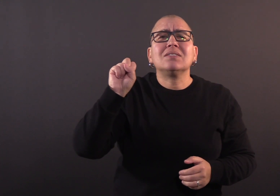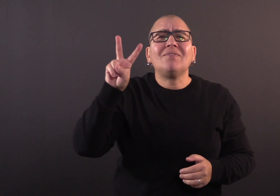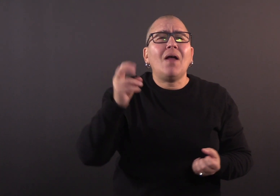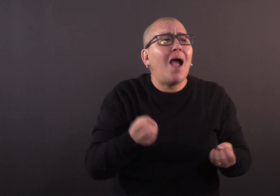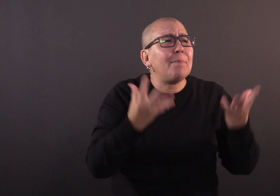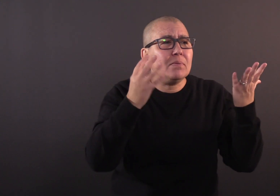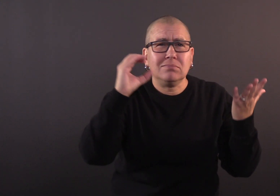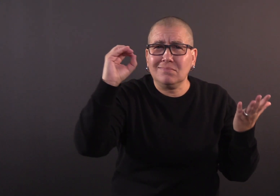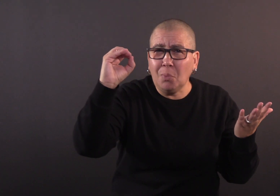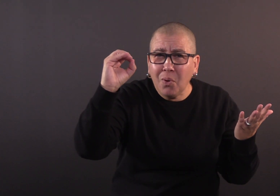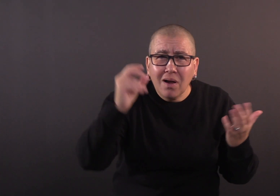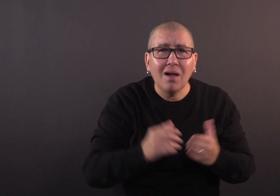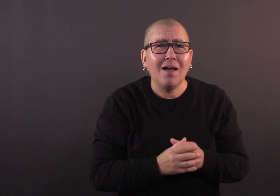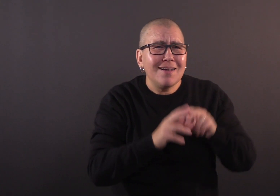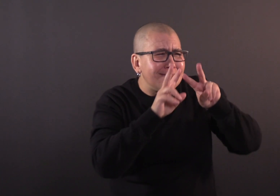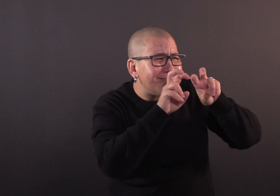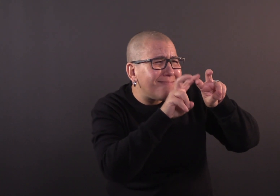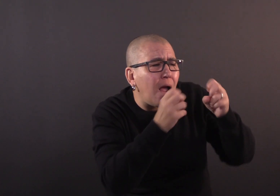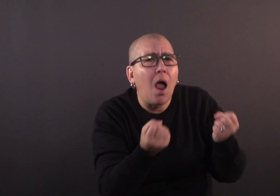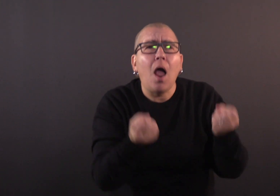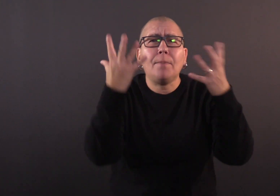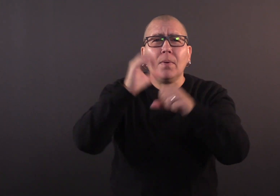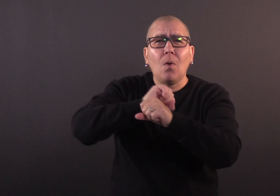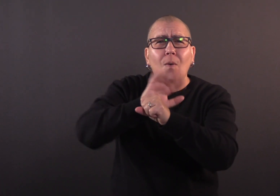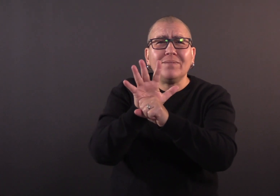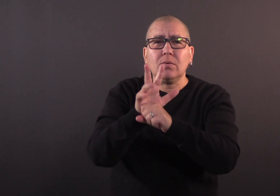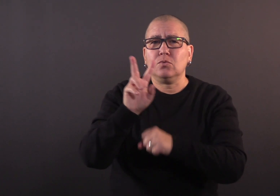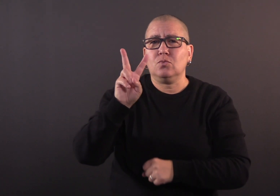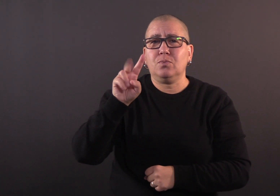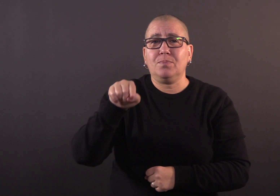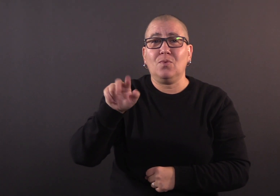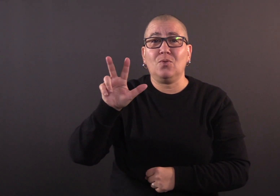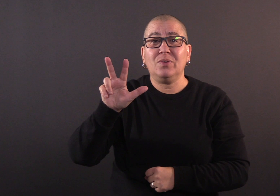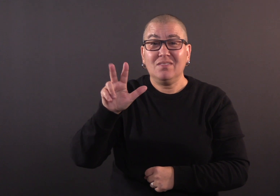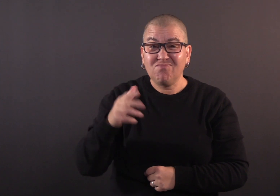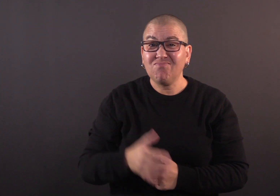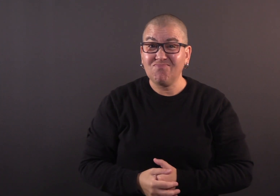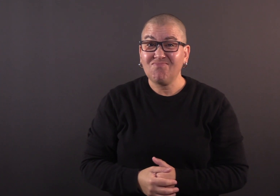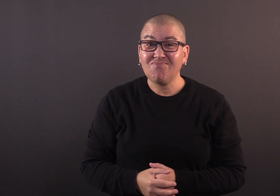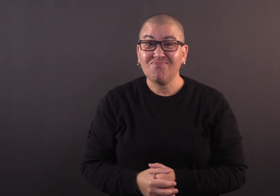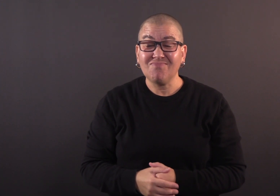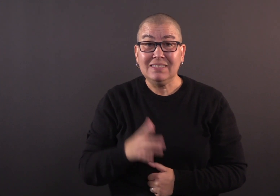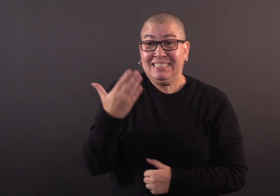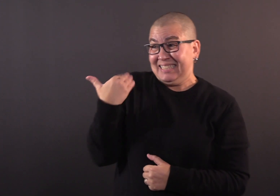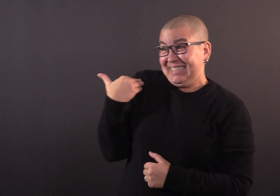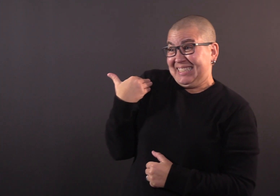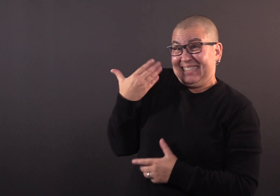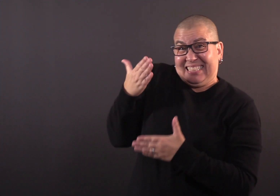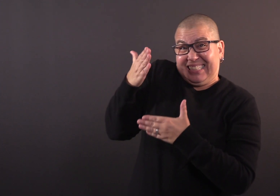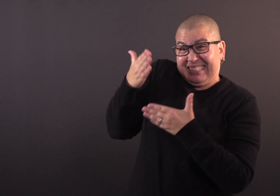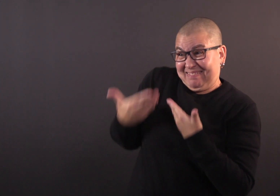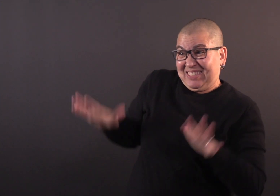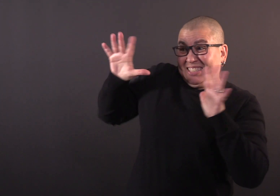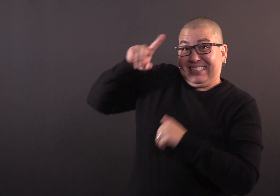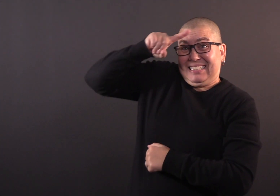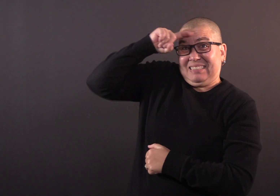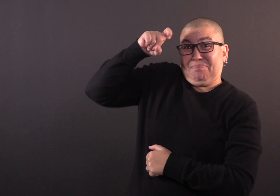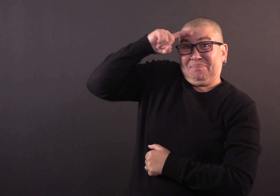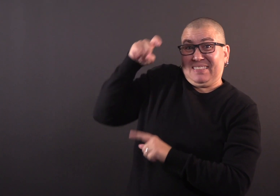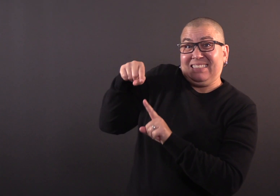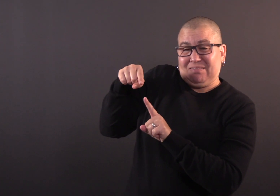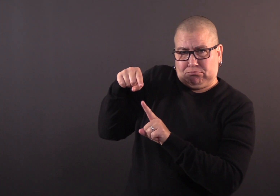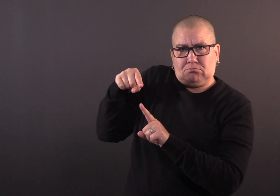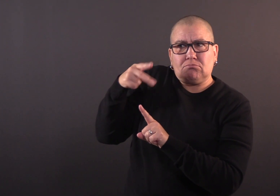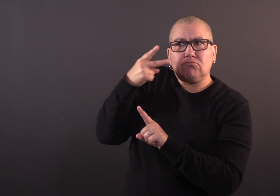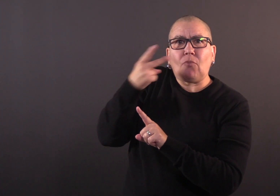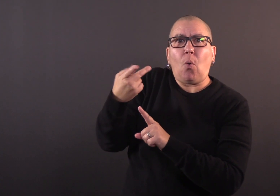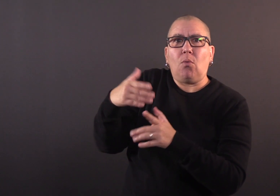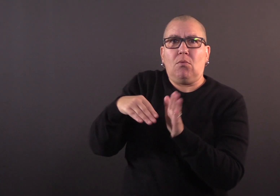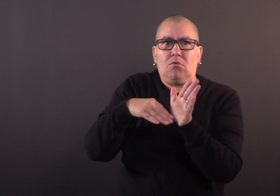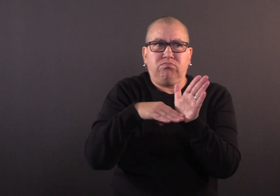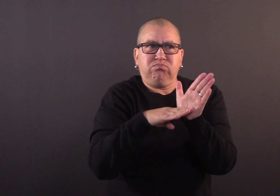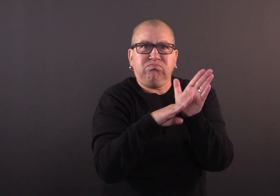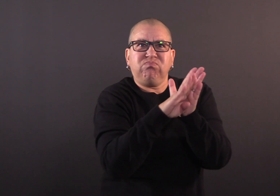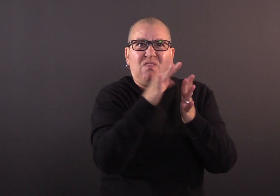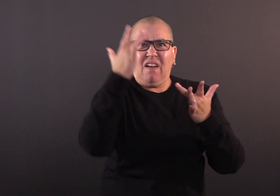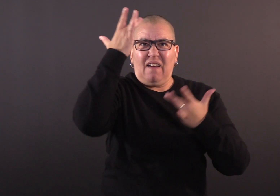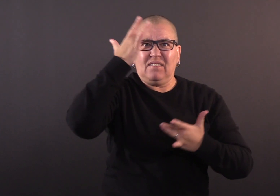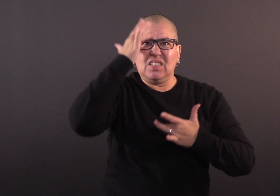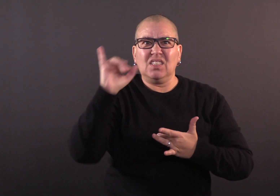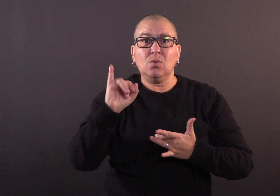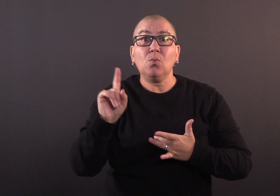RSV and 2.3 percent were for COVID-19. The newly updated COVID-19 vaccine protects